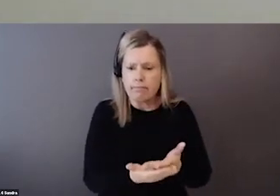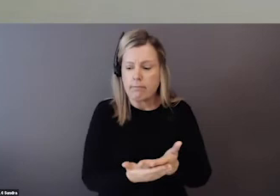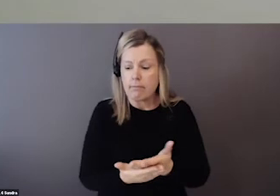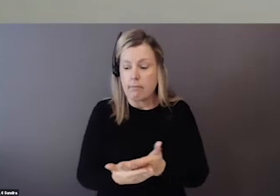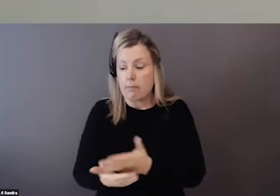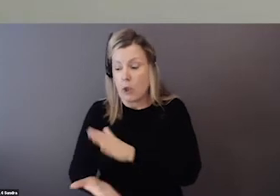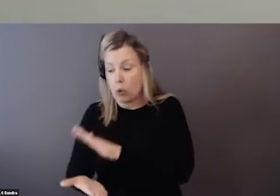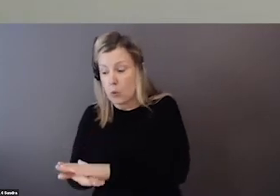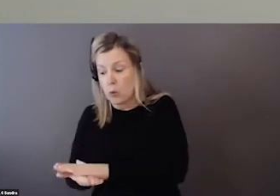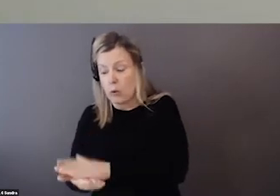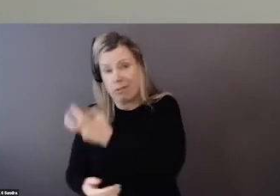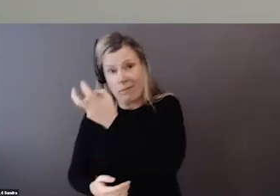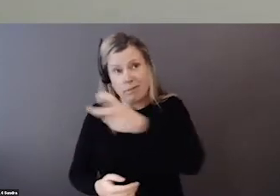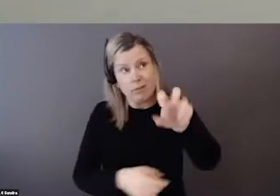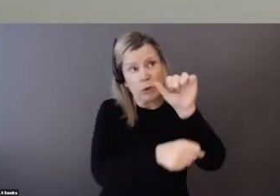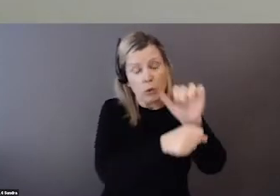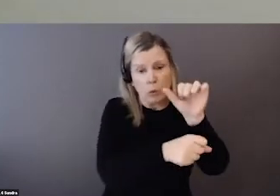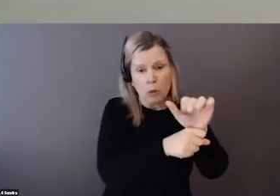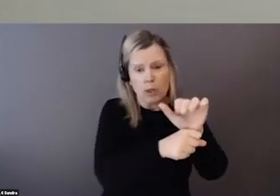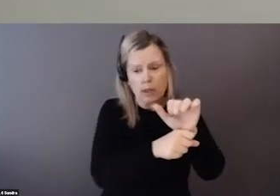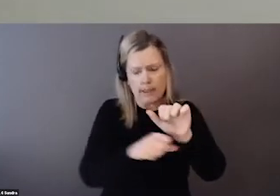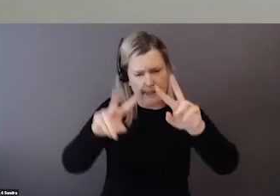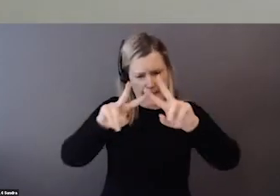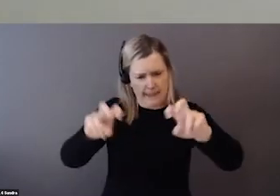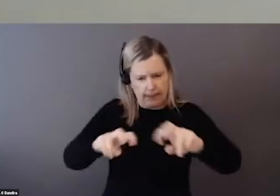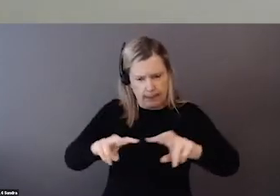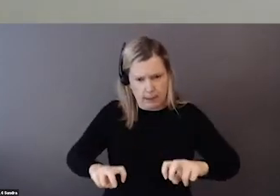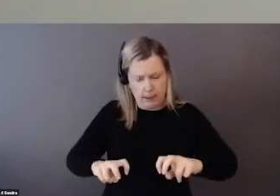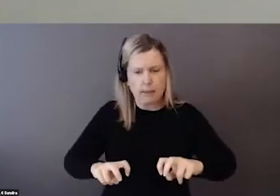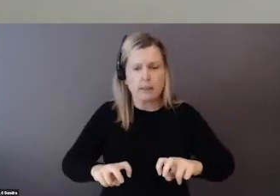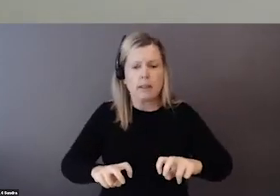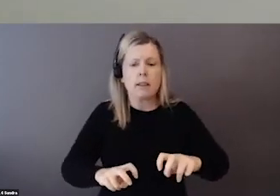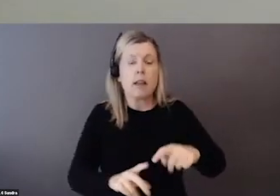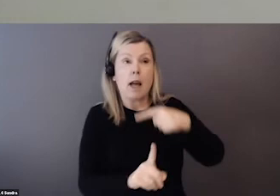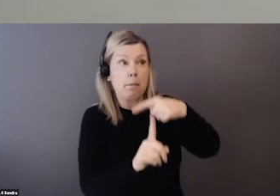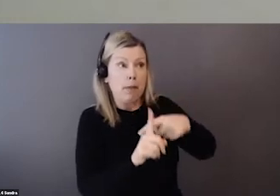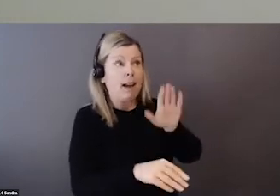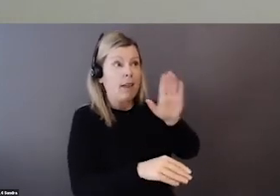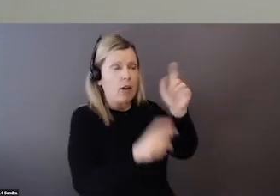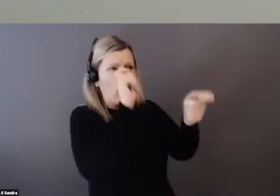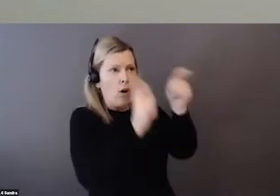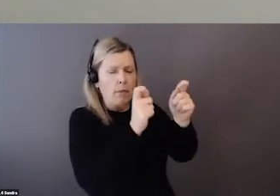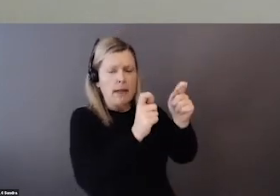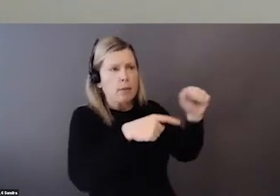of young people with disabilities, and advanced knowledge of job accommodation practices and workplace inclusivity.